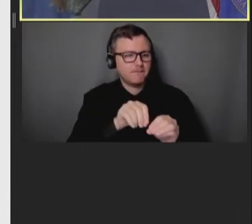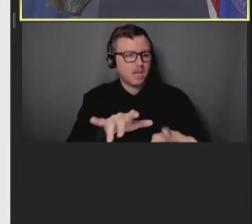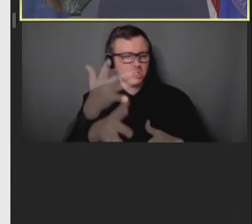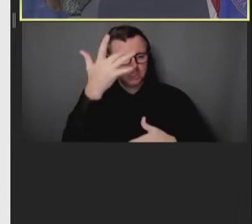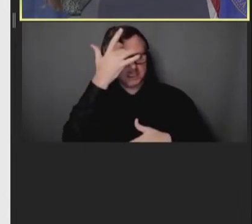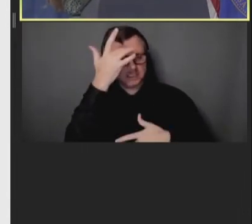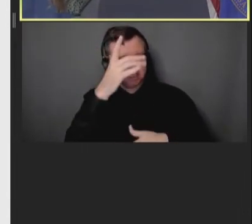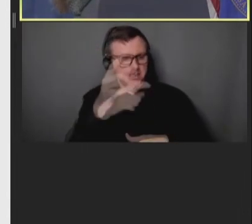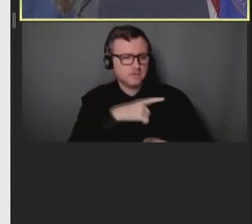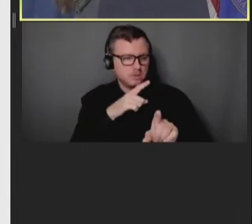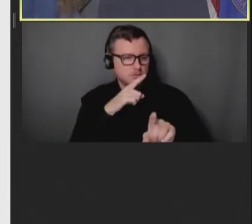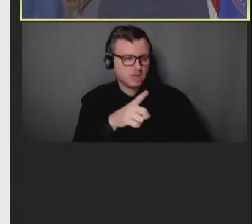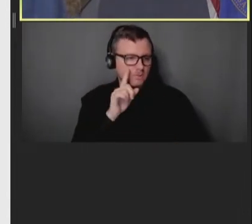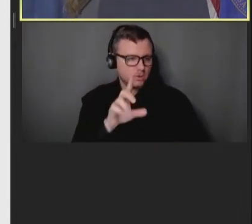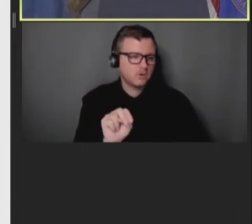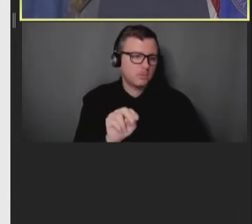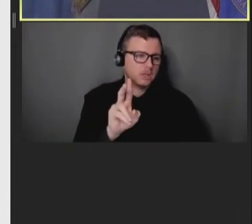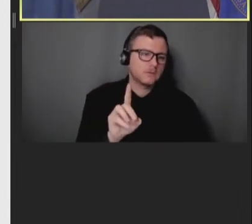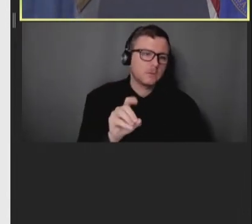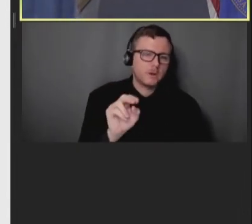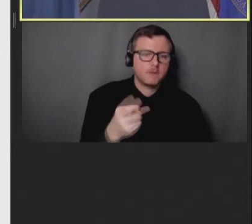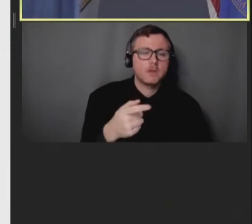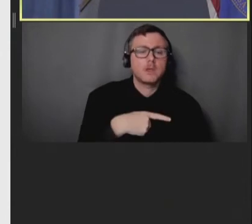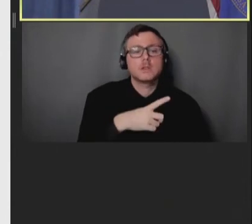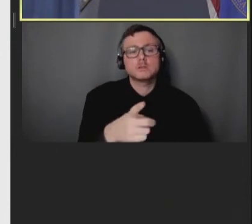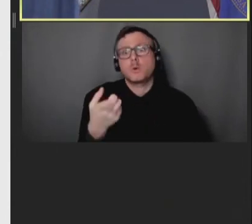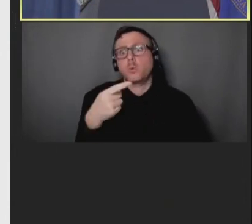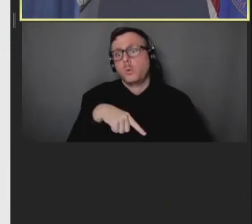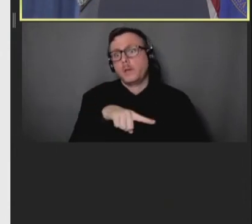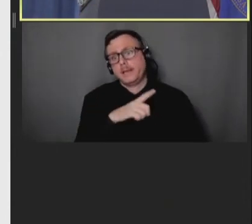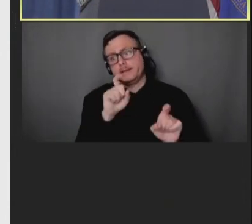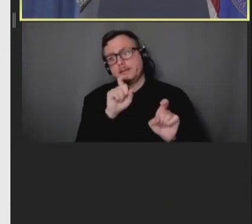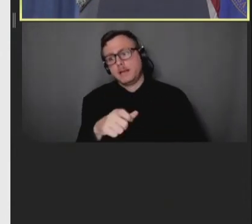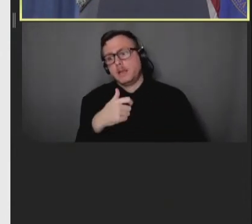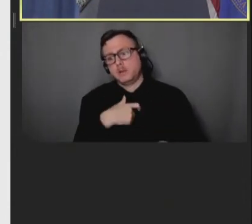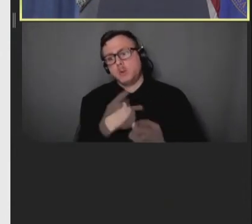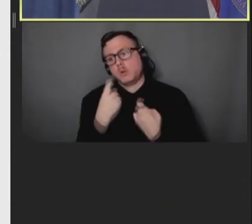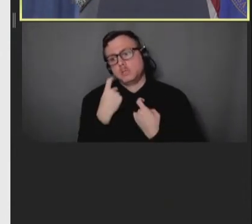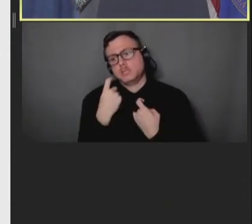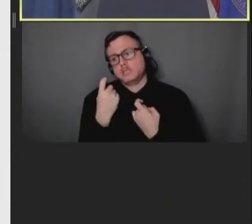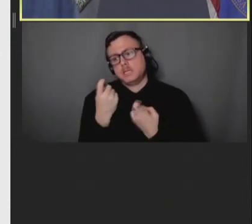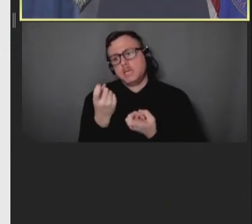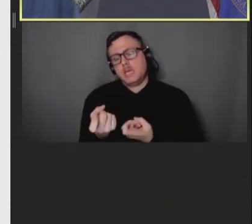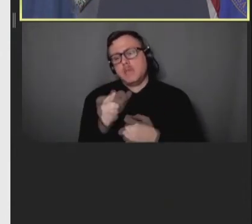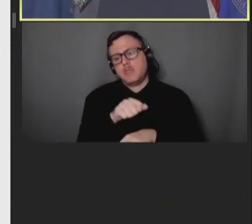a really long time, to go ski on the side of a mountain, and the phone rang. And it was Dr.